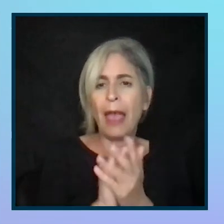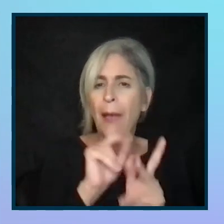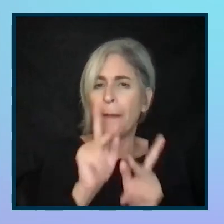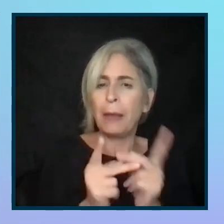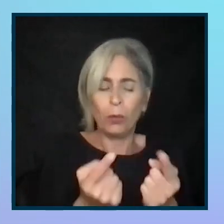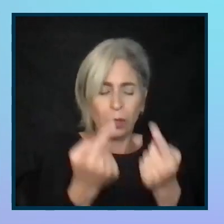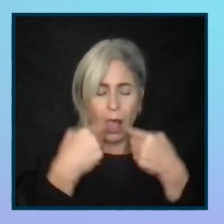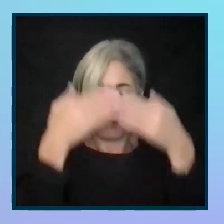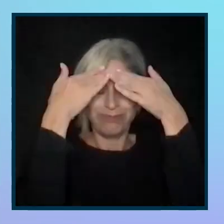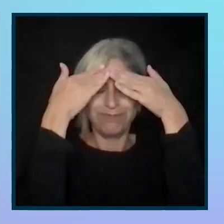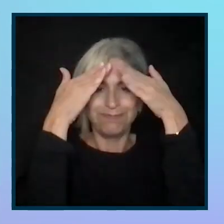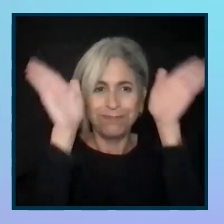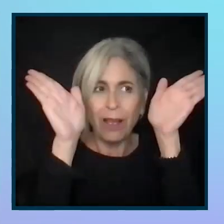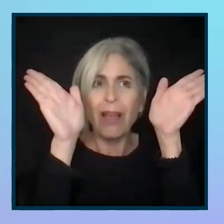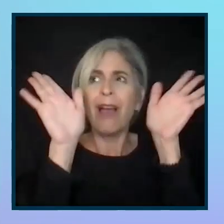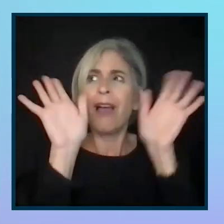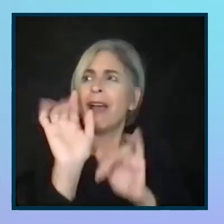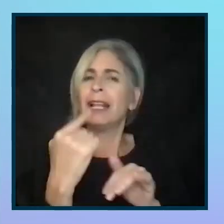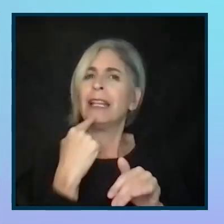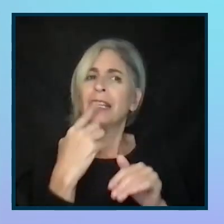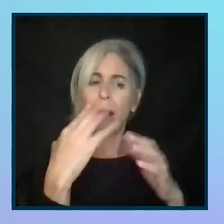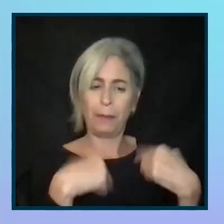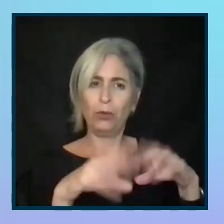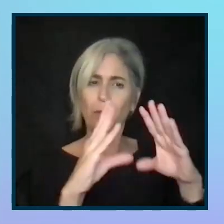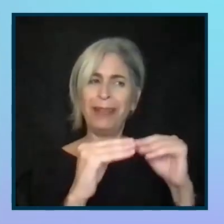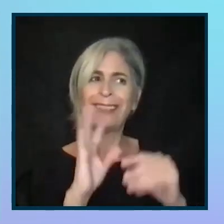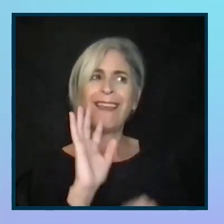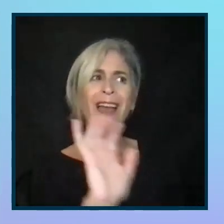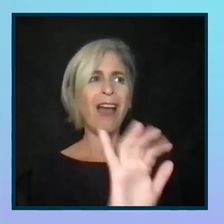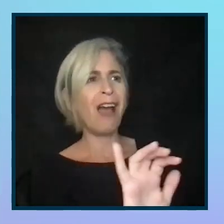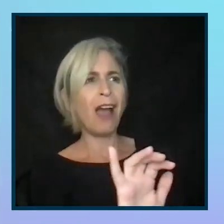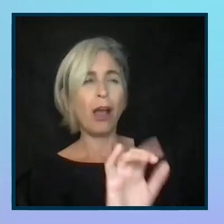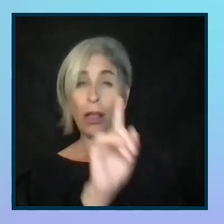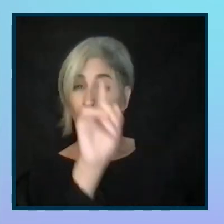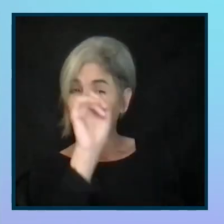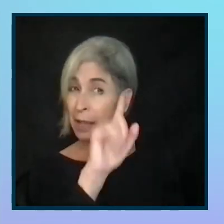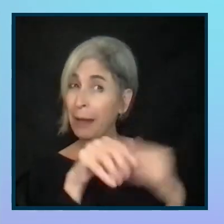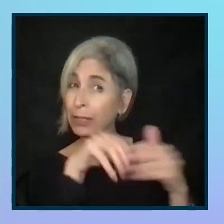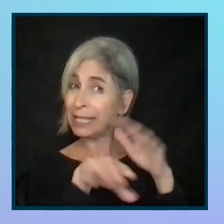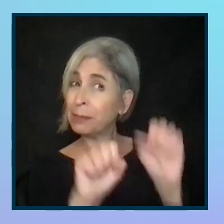and, in a meeting, speak up and say, "hey, we need to consider accessibility here" if no one else is speaking up.